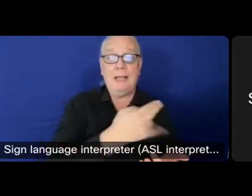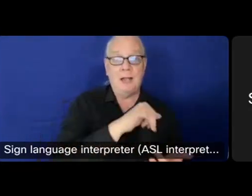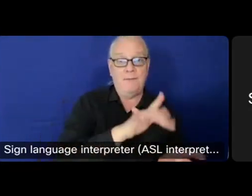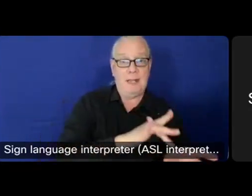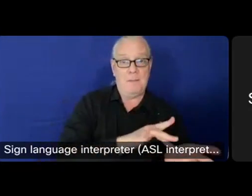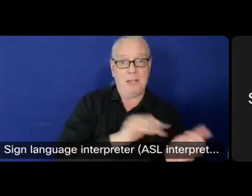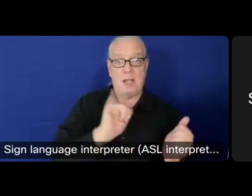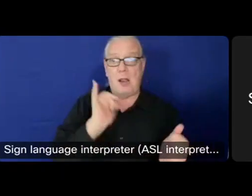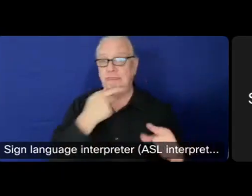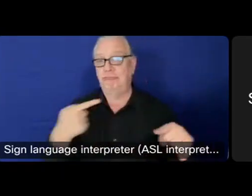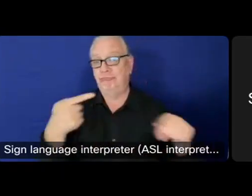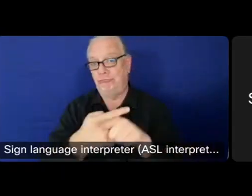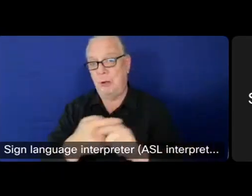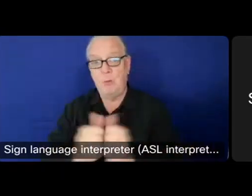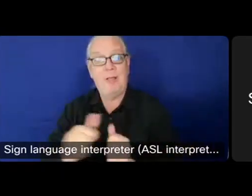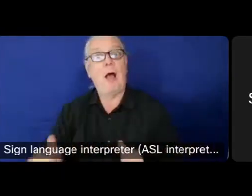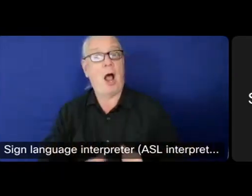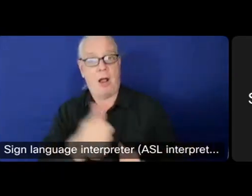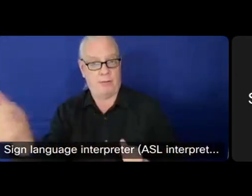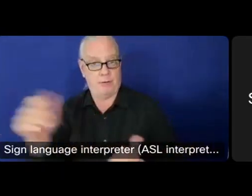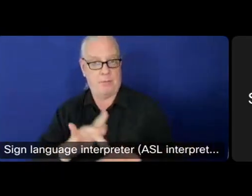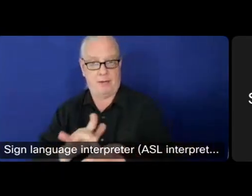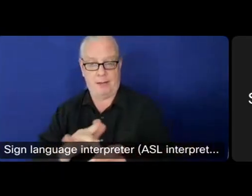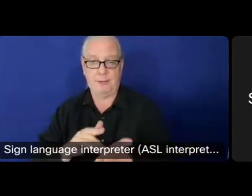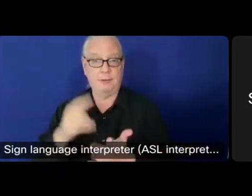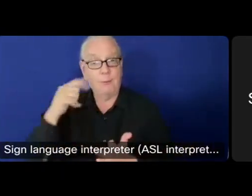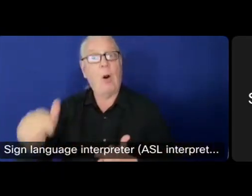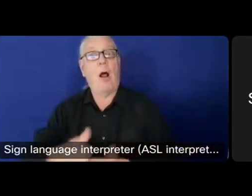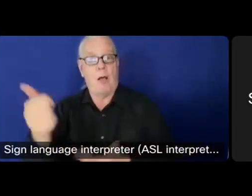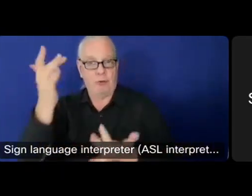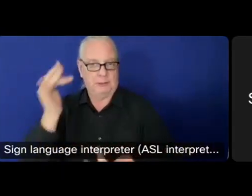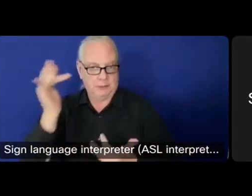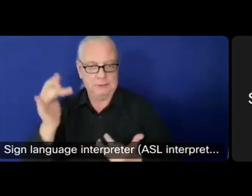taking for their co-occurring conditions. Unless we're